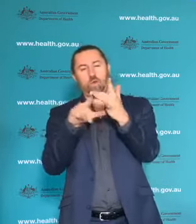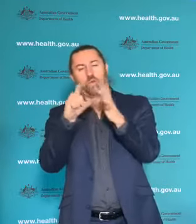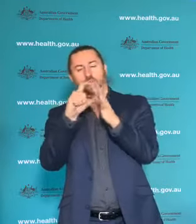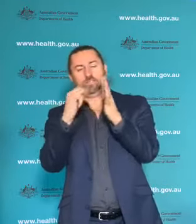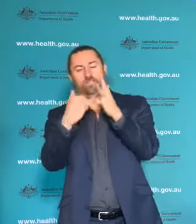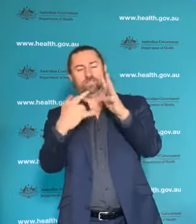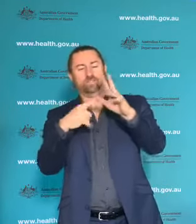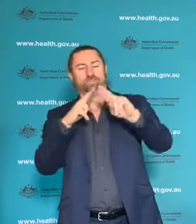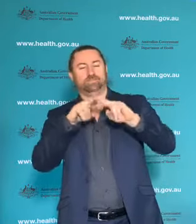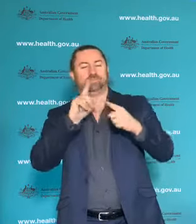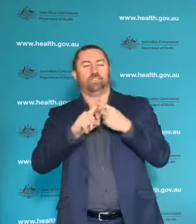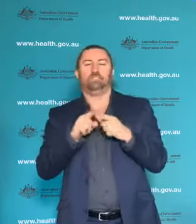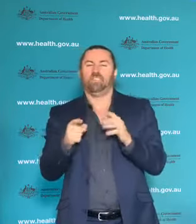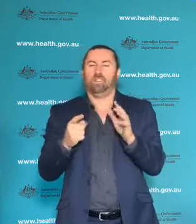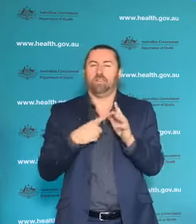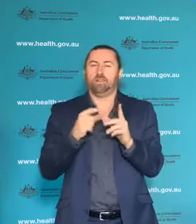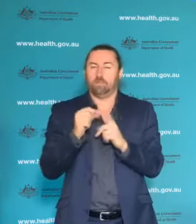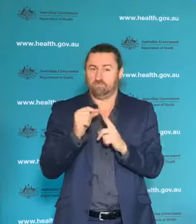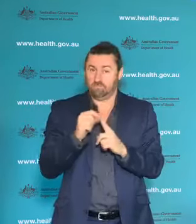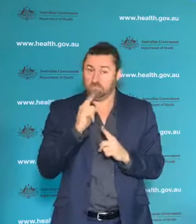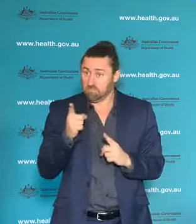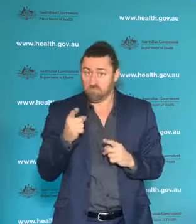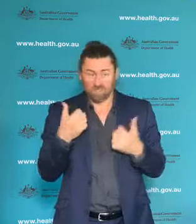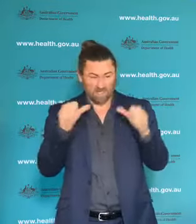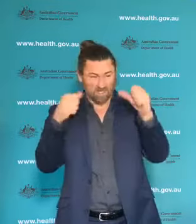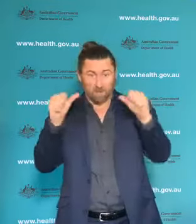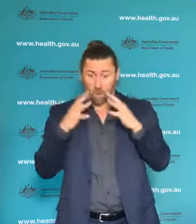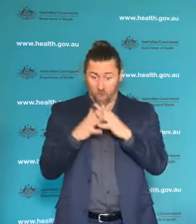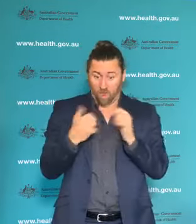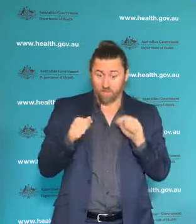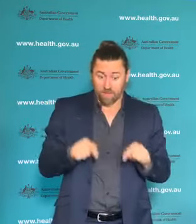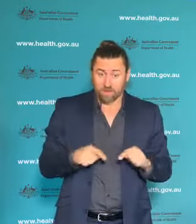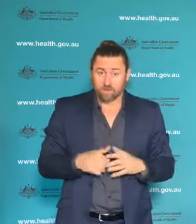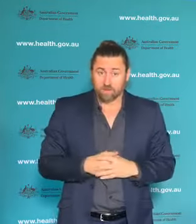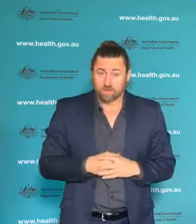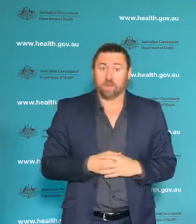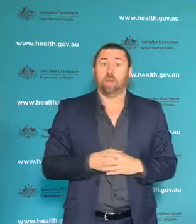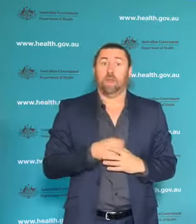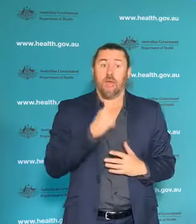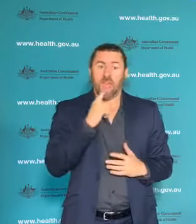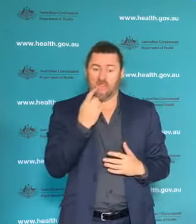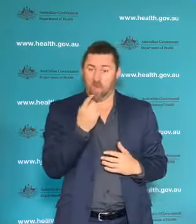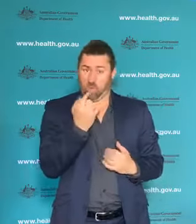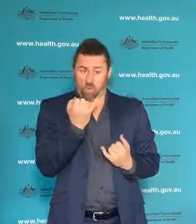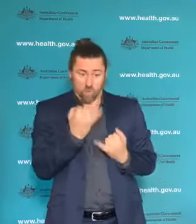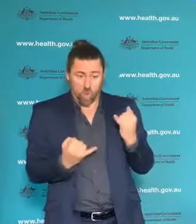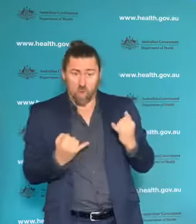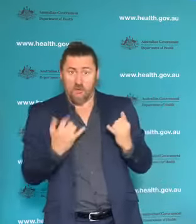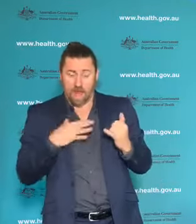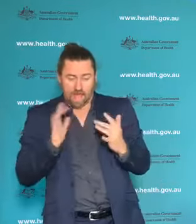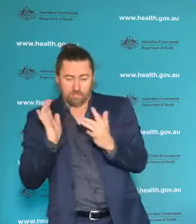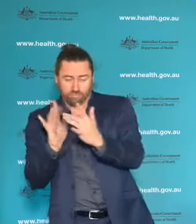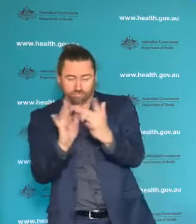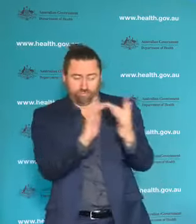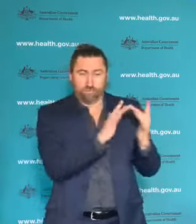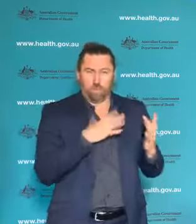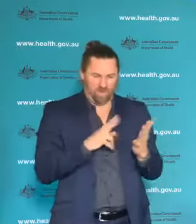some success as you've noted. Is it being used more by tracers since the Victorian outbreak? Thank you well from the Commonwealth